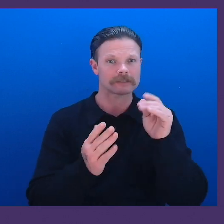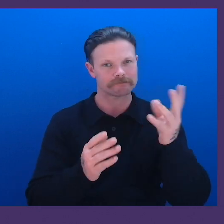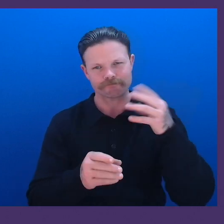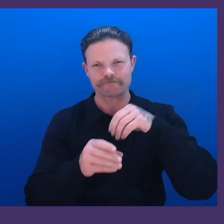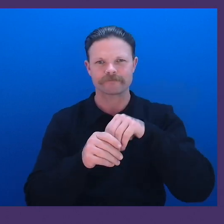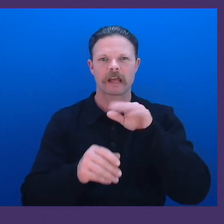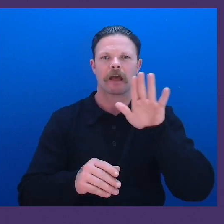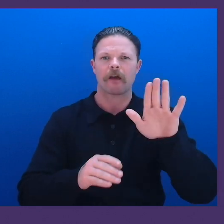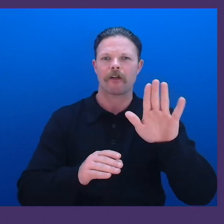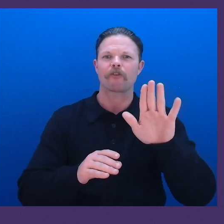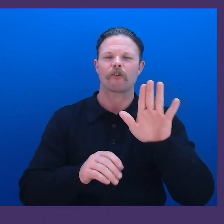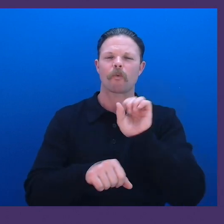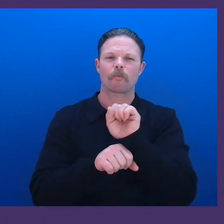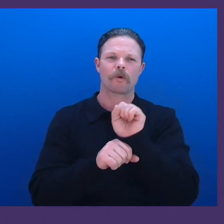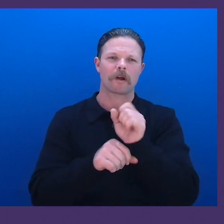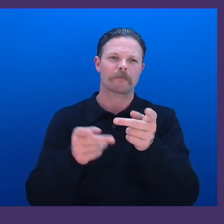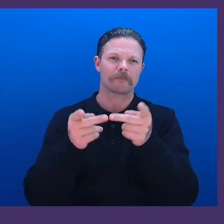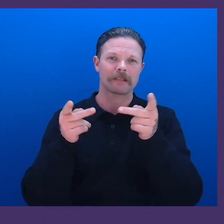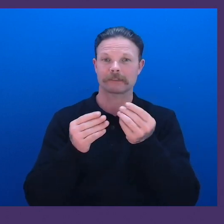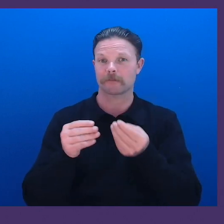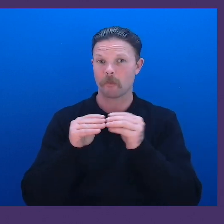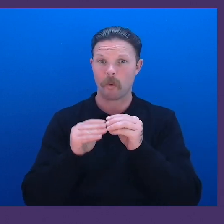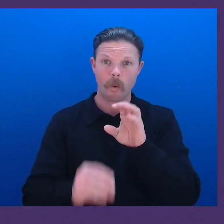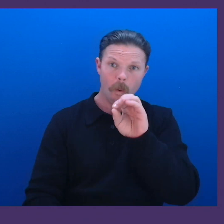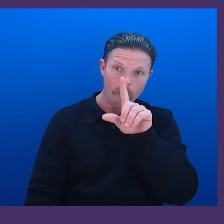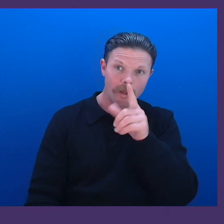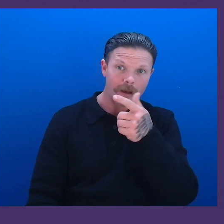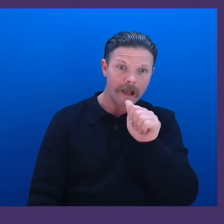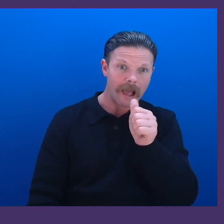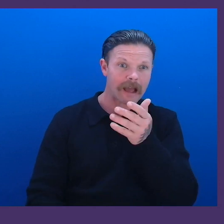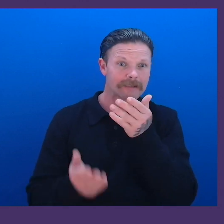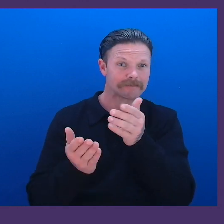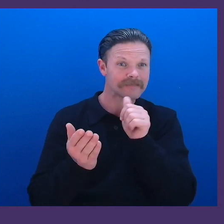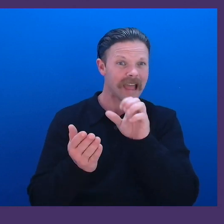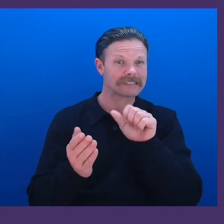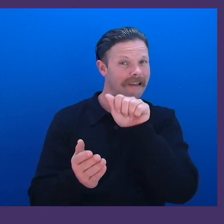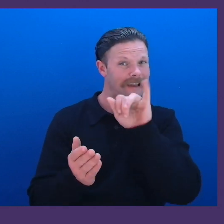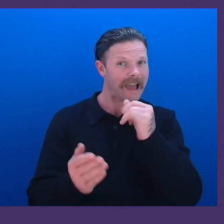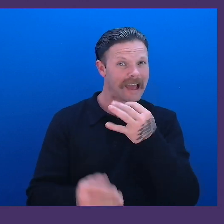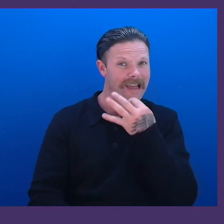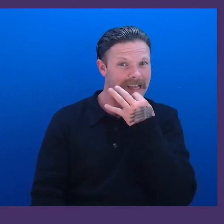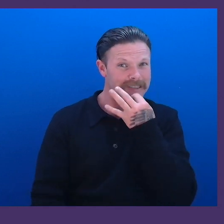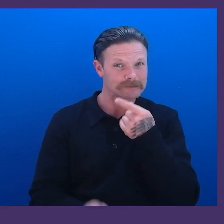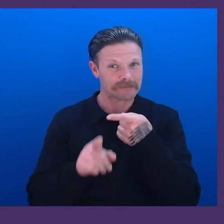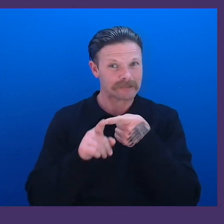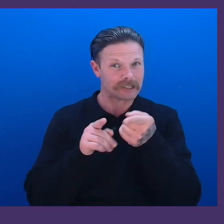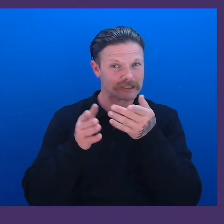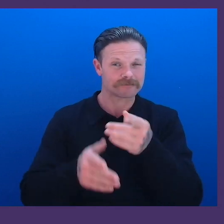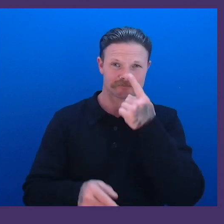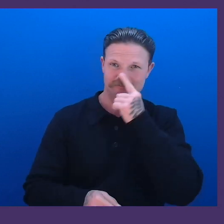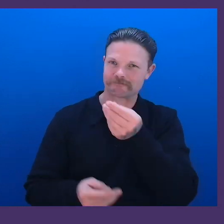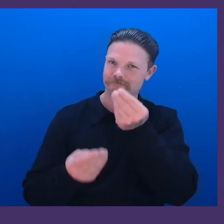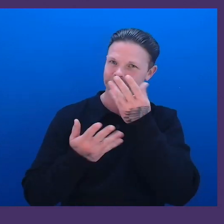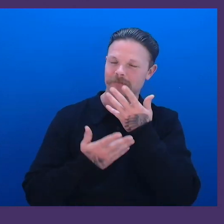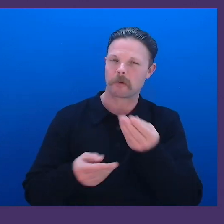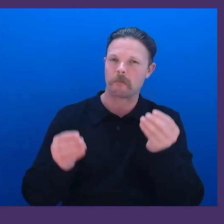Olga, as an AI expert in this field, can you please tell us more about the concepts and also what are practical ways we can